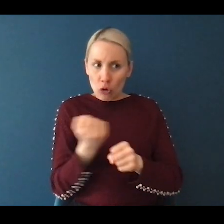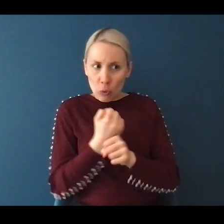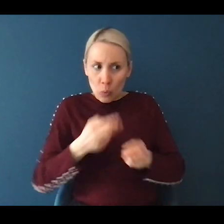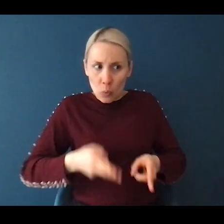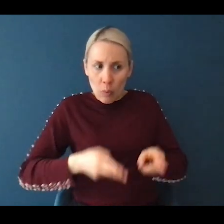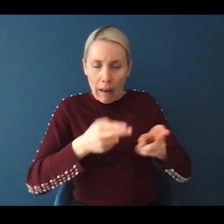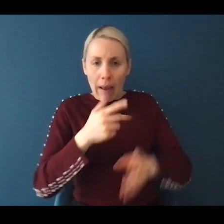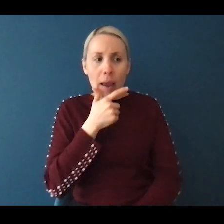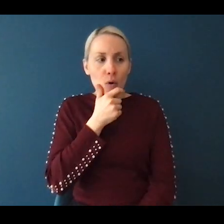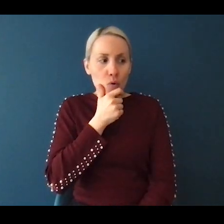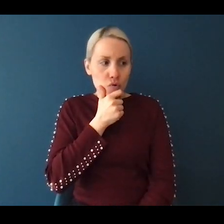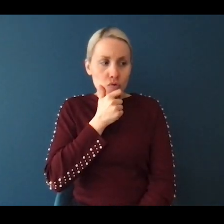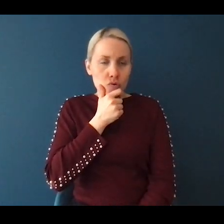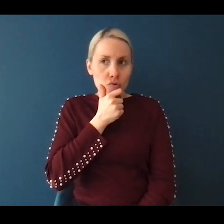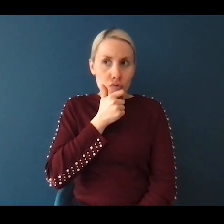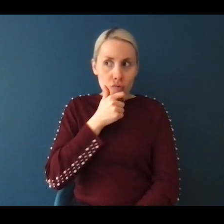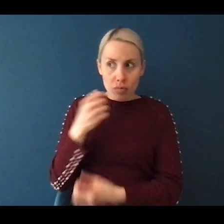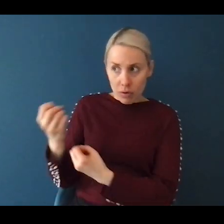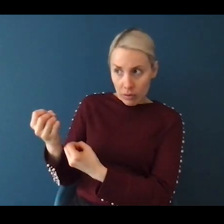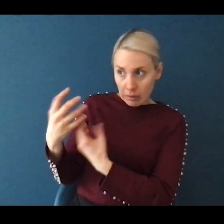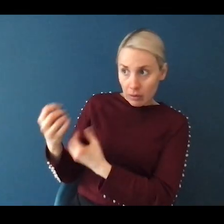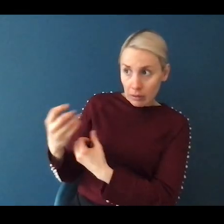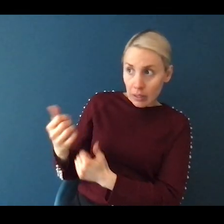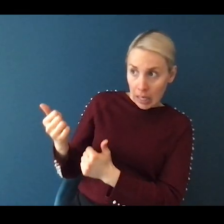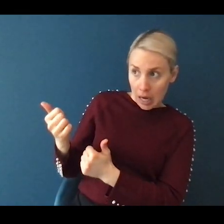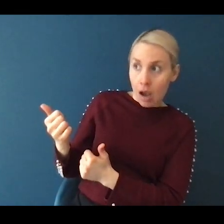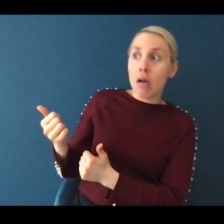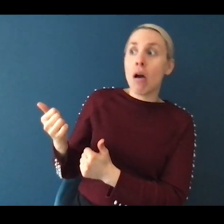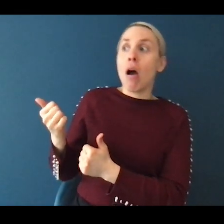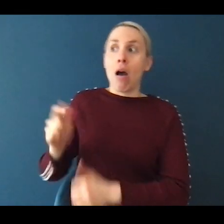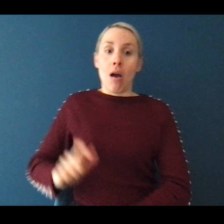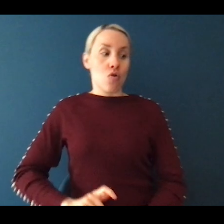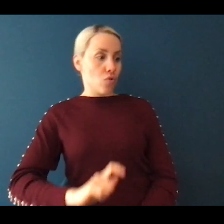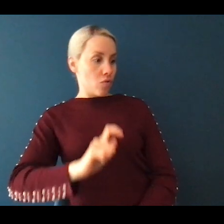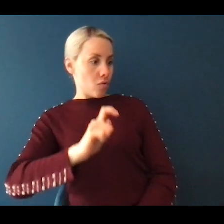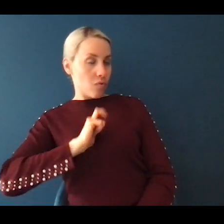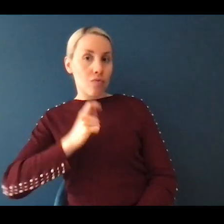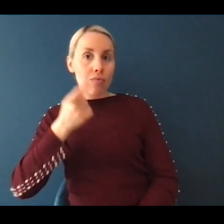people that can give you their feedback their guidance and that also you know they've already